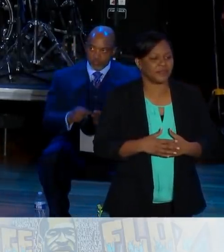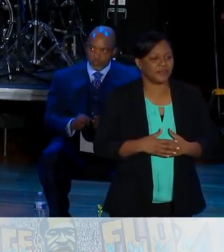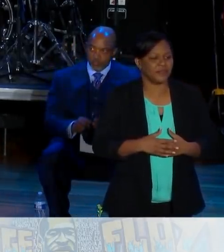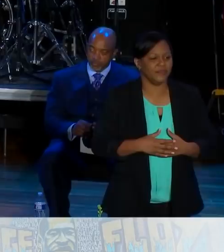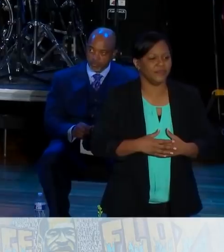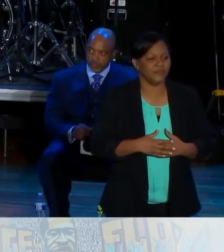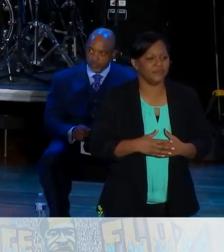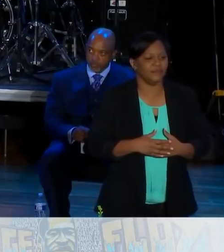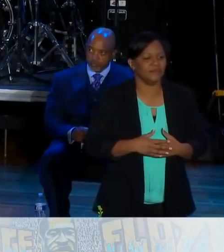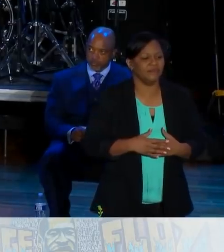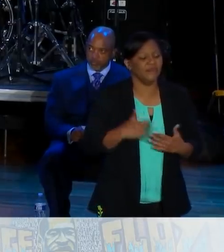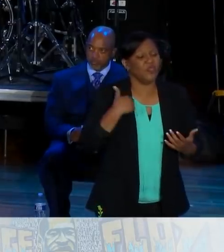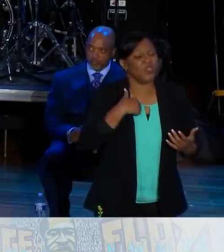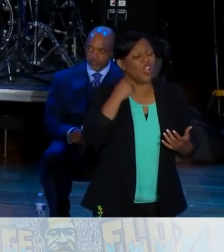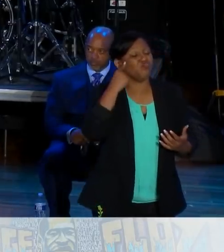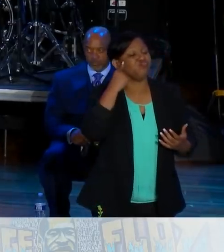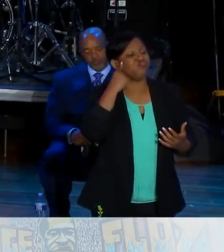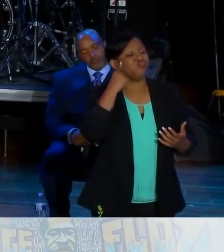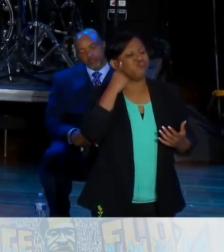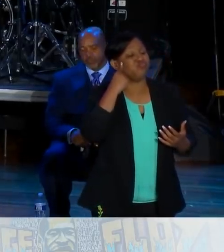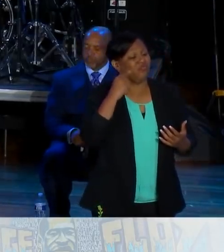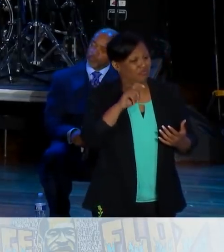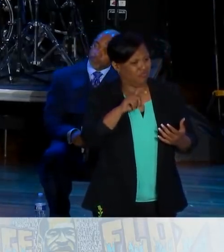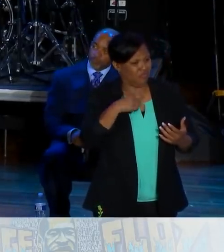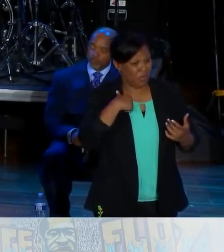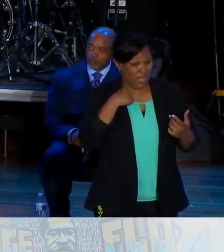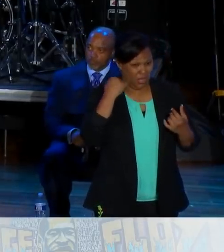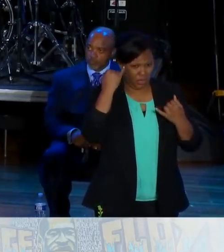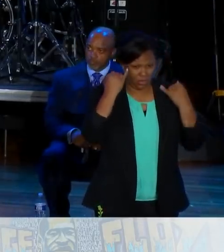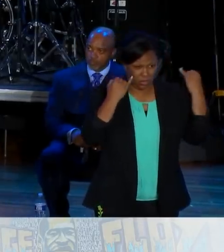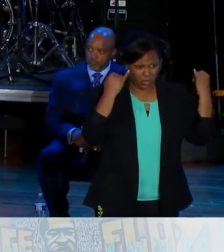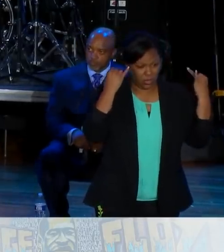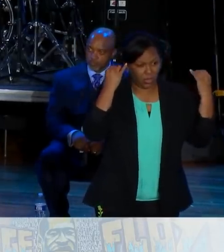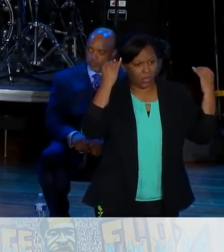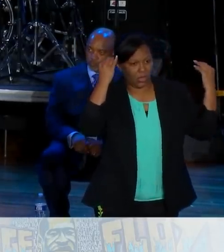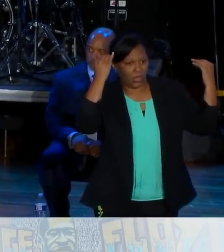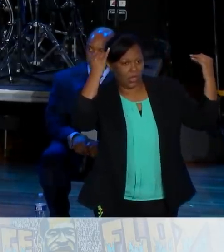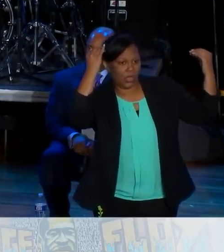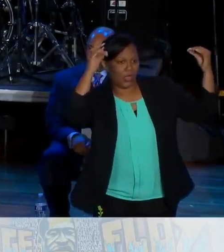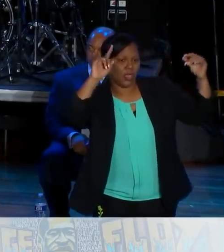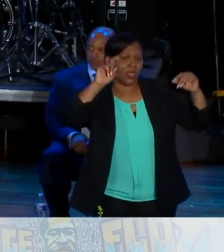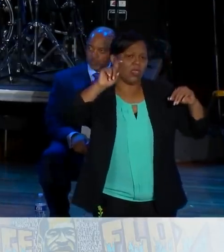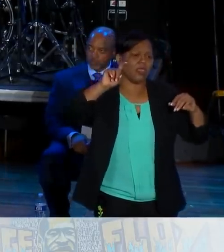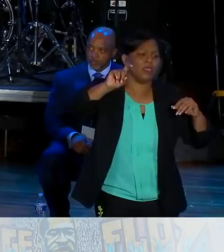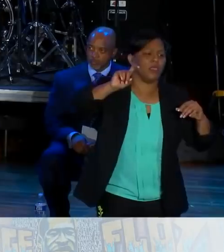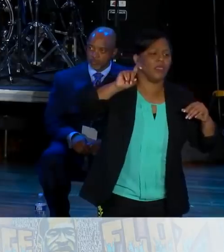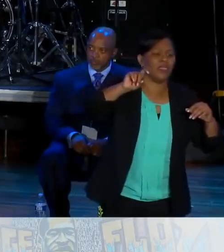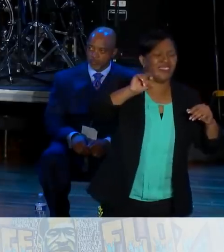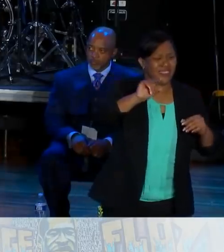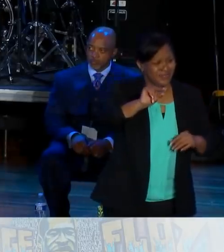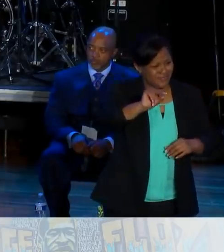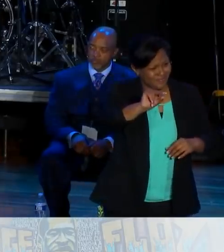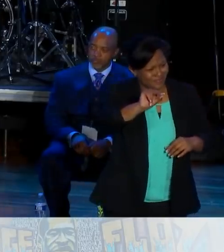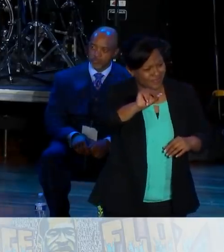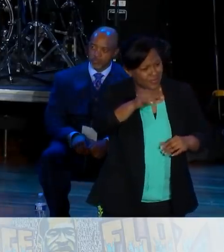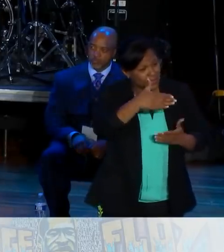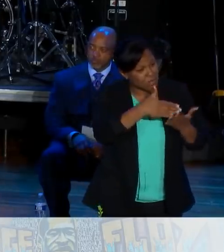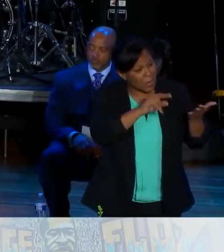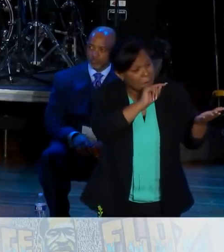THAT'S THE PROBLEM, NO MATTER WHO YOU ARE. WE THOUGHT MAYBE WE HAD A